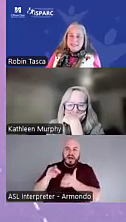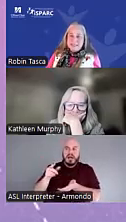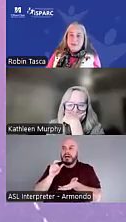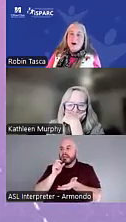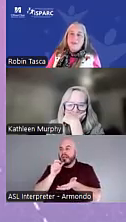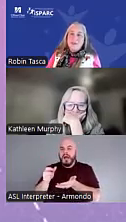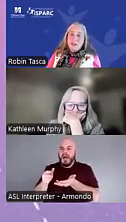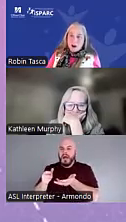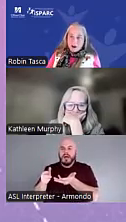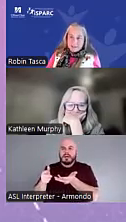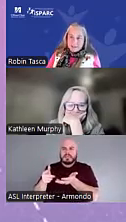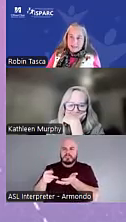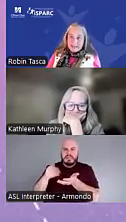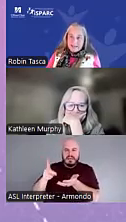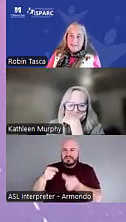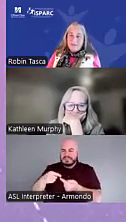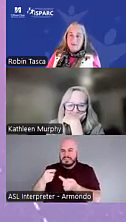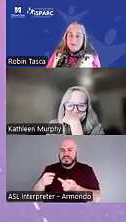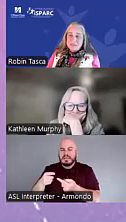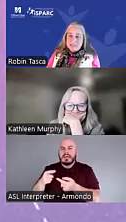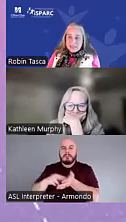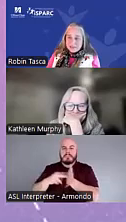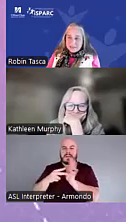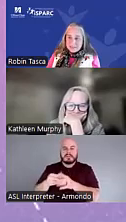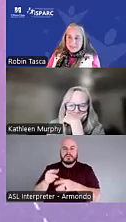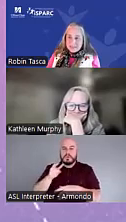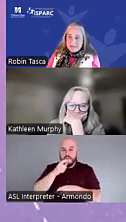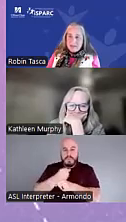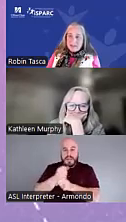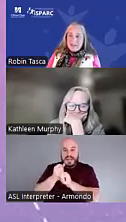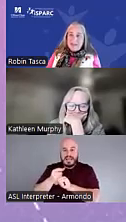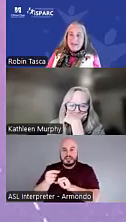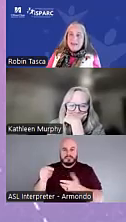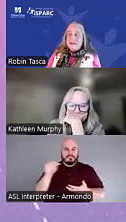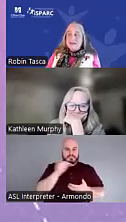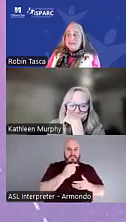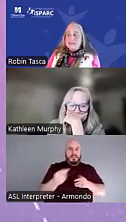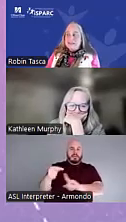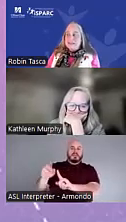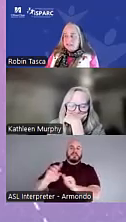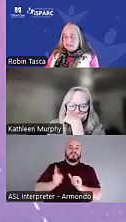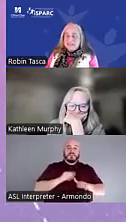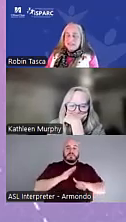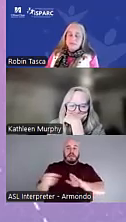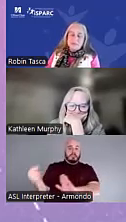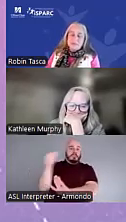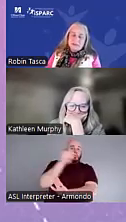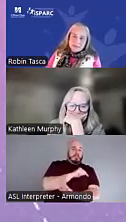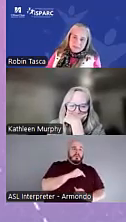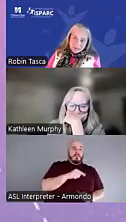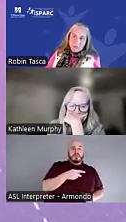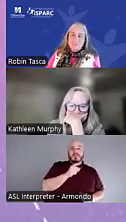it accessible on the onset. And then when you save it as a PDF, it doesn't become accessible, because it